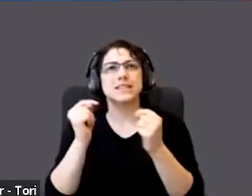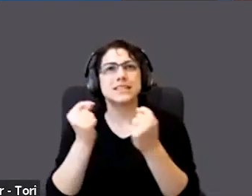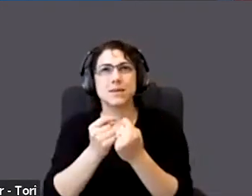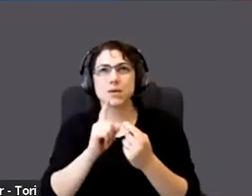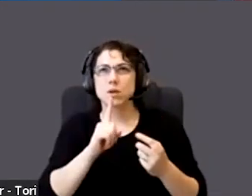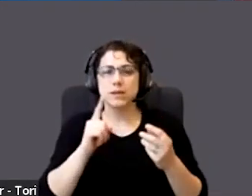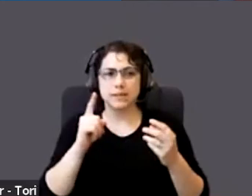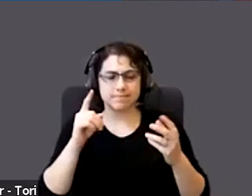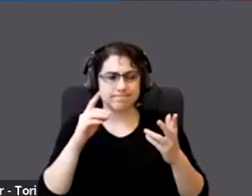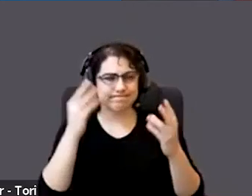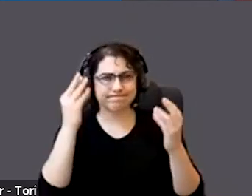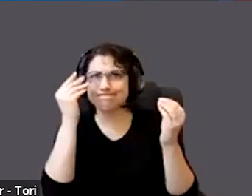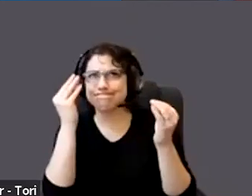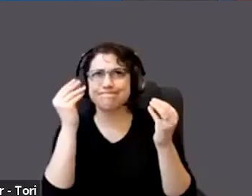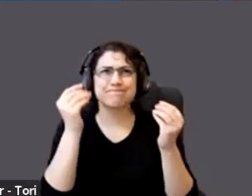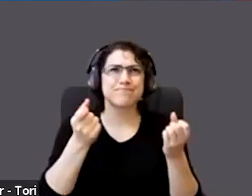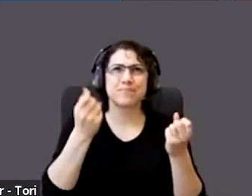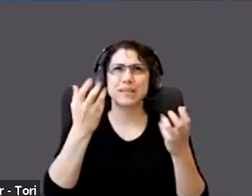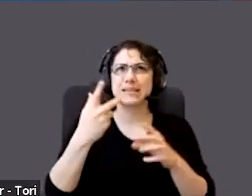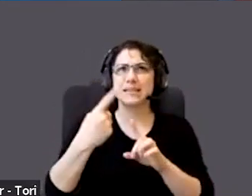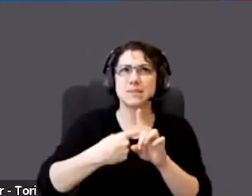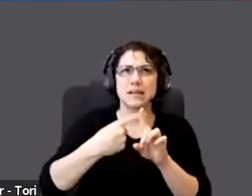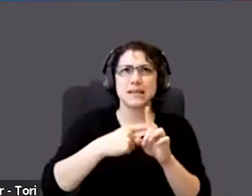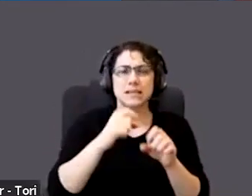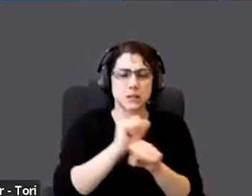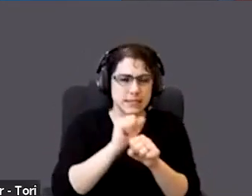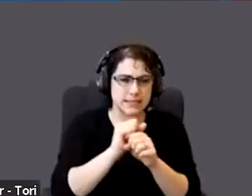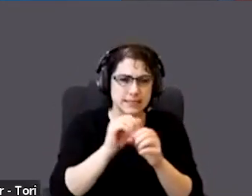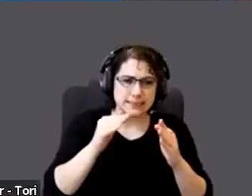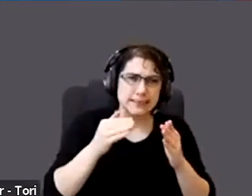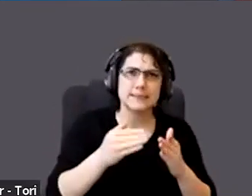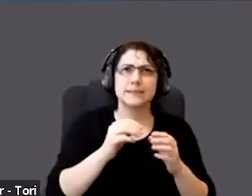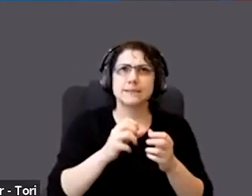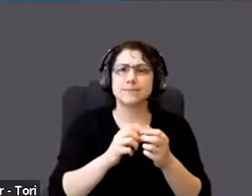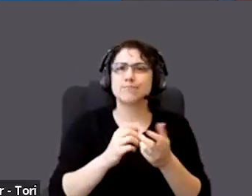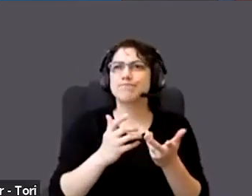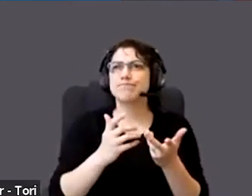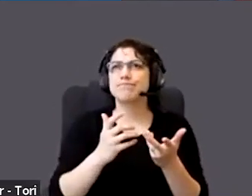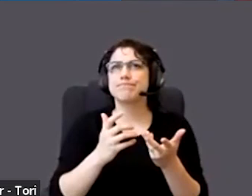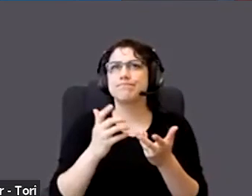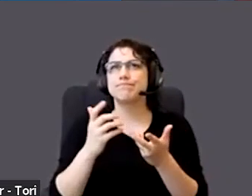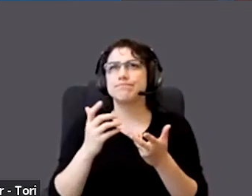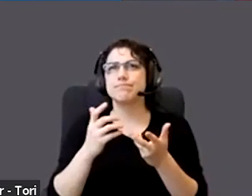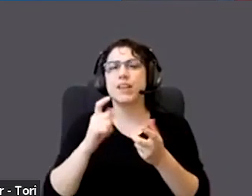for a number of months and working quite intensively on preparing -- sort of adjusting that for the